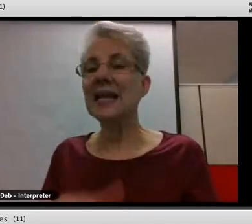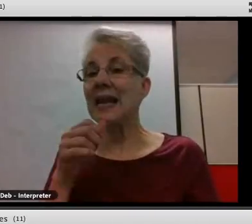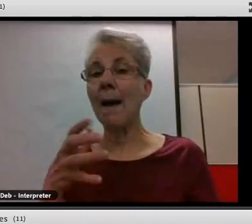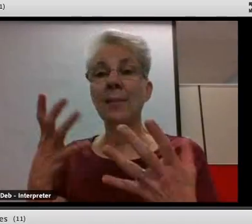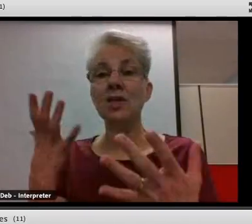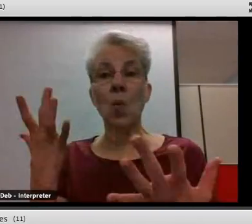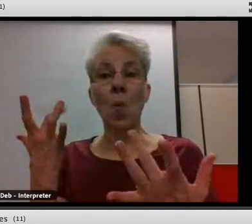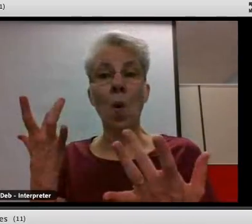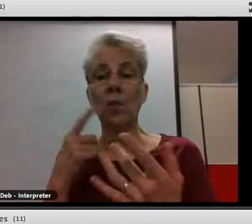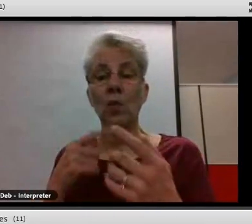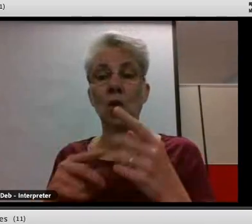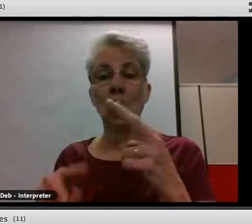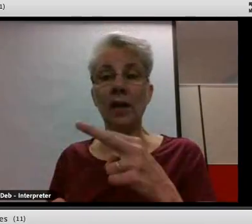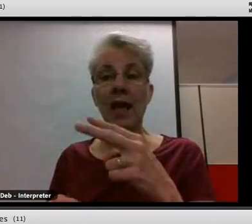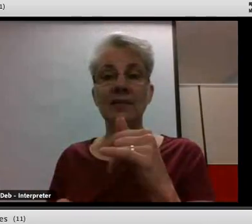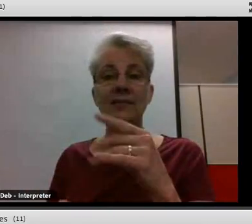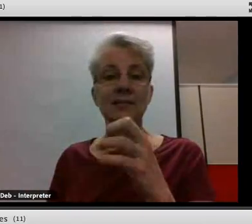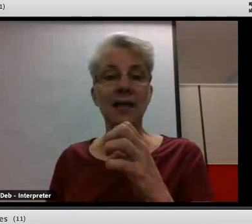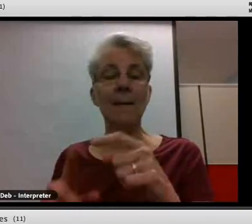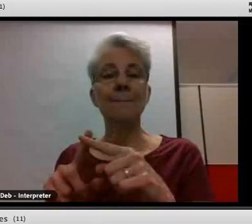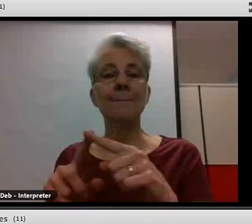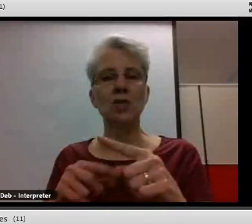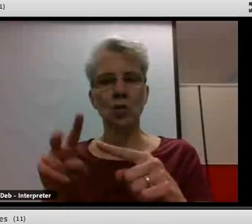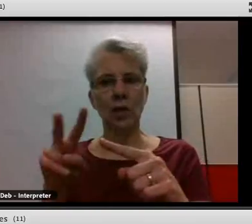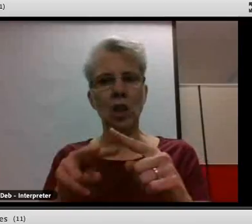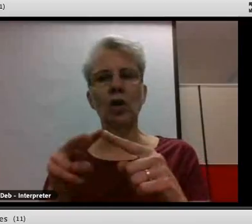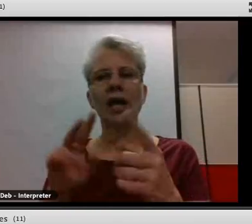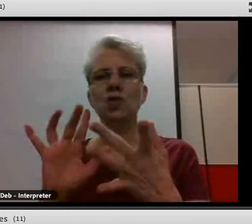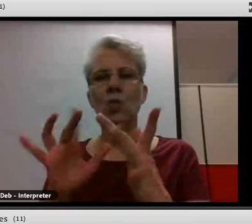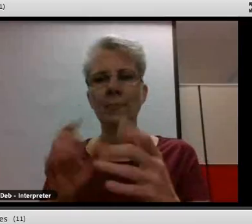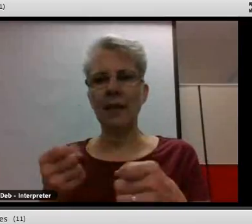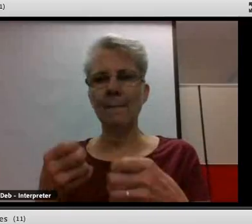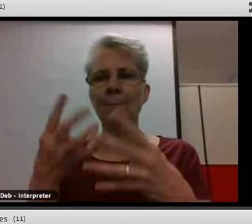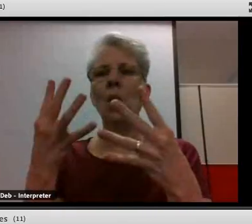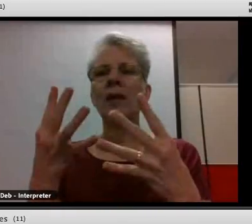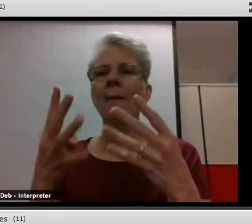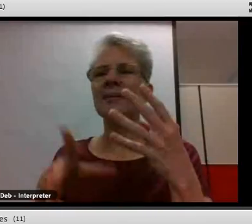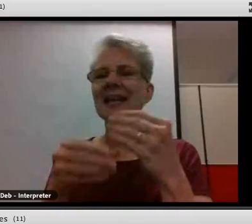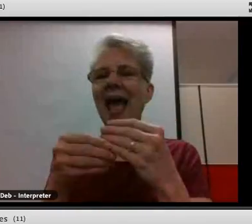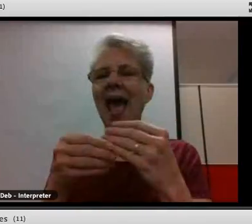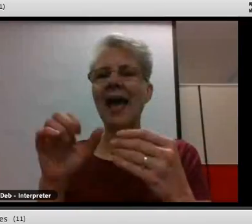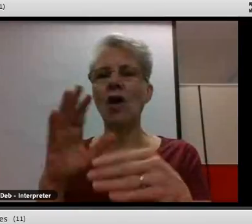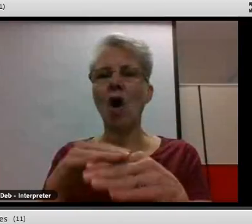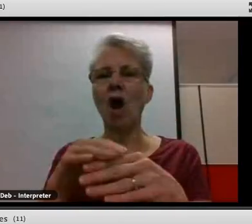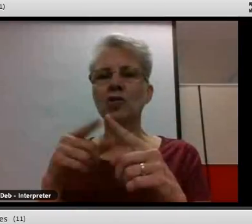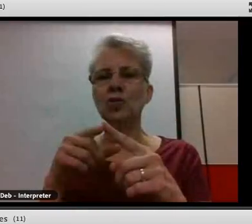to somebody who only has access via a screen reader. Okay.